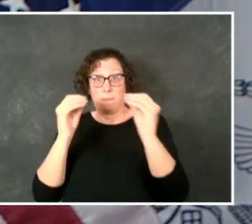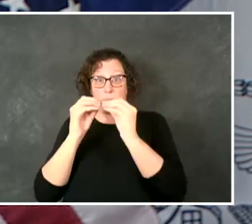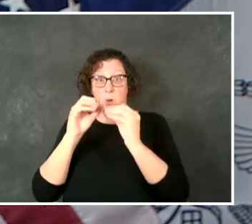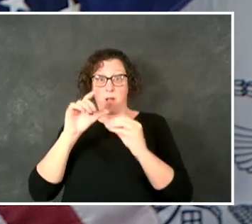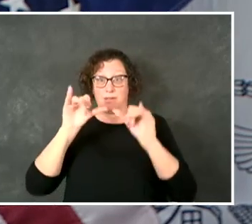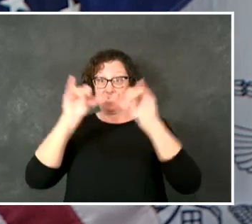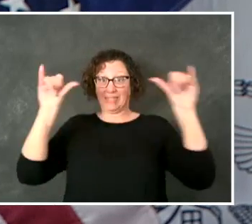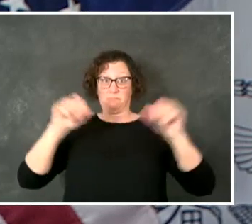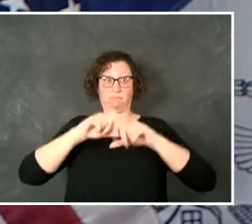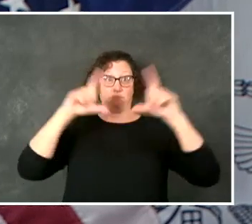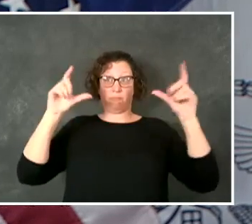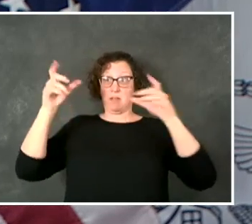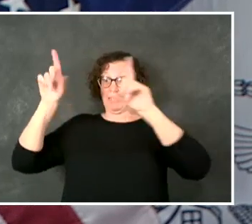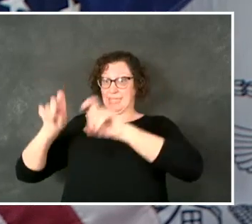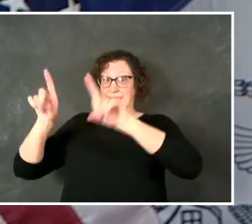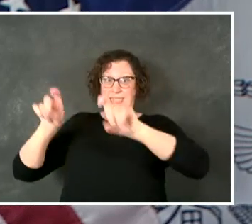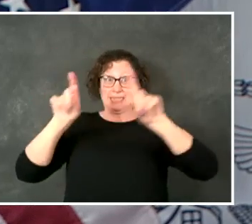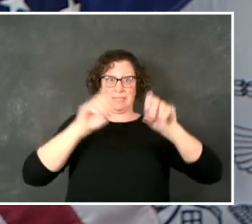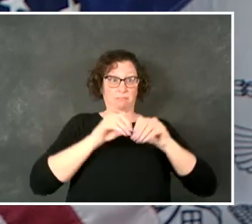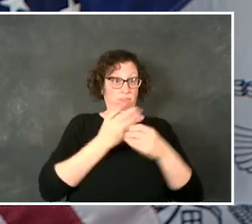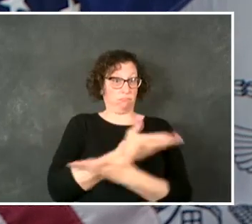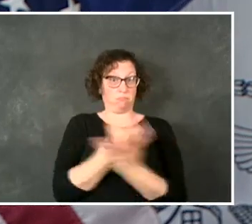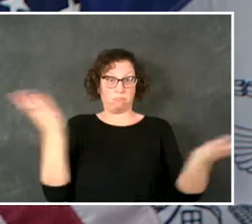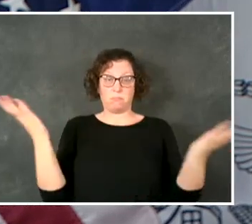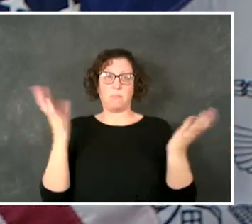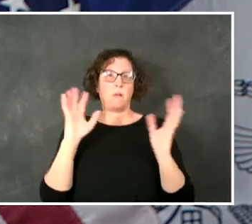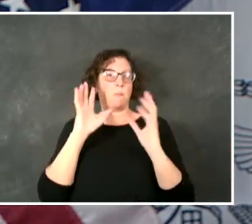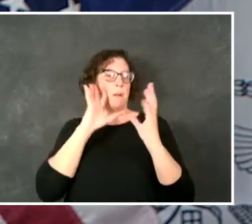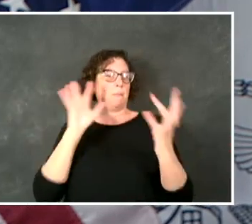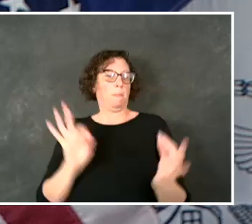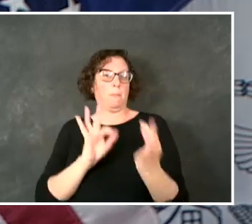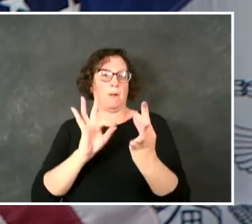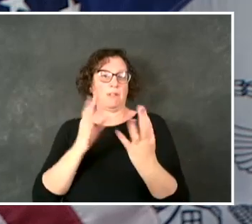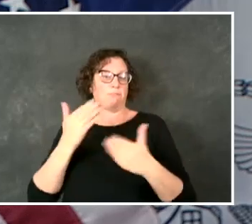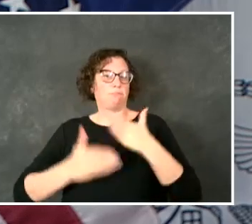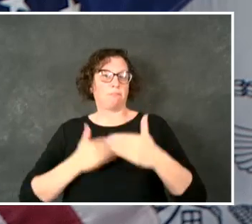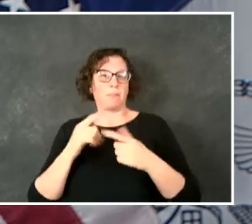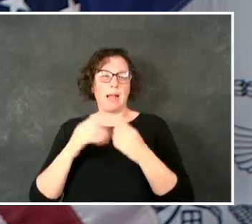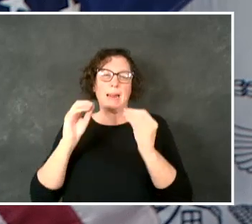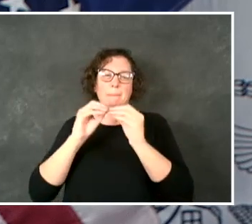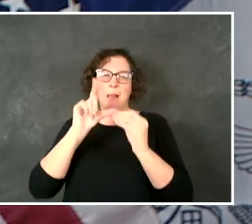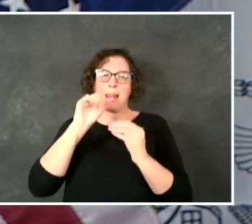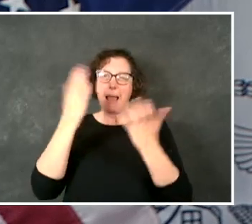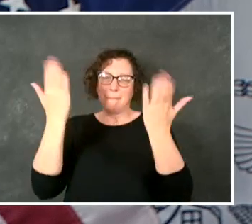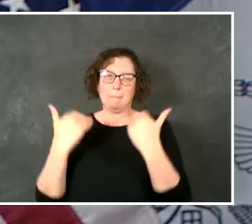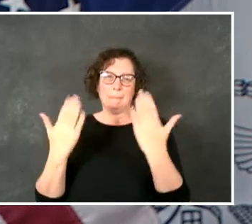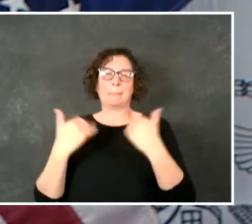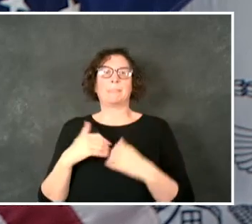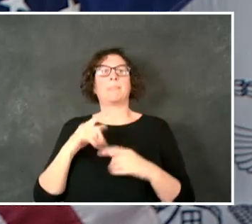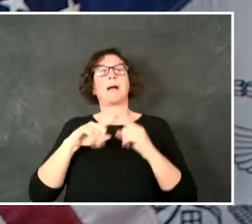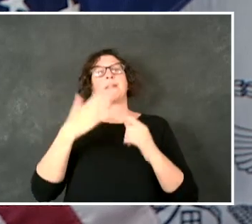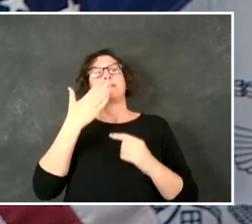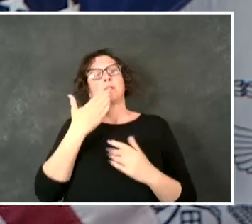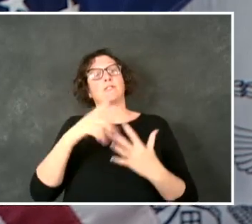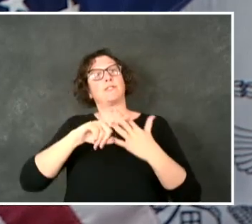TESTING, TETSING, TESTING. WE CAN DO THIS ON A BIGGER LEVEL. THAT'S WHEN WE WILL BEAT BACK THIS DISEASE EVEN